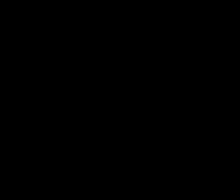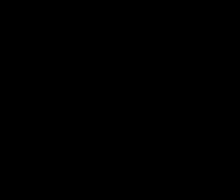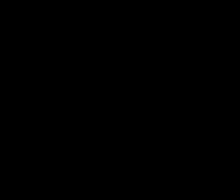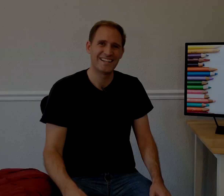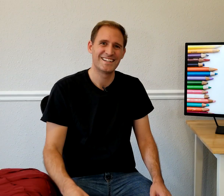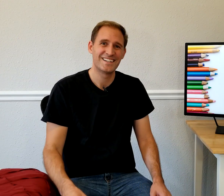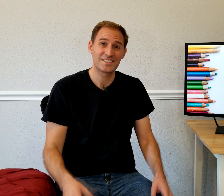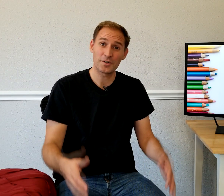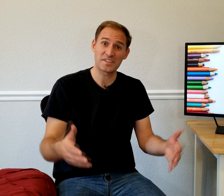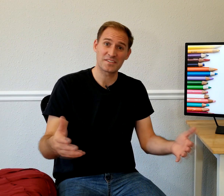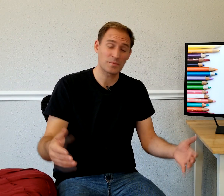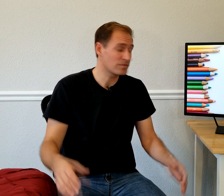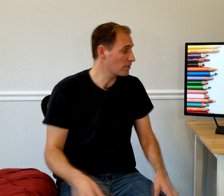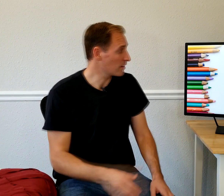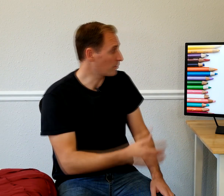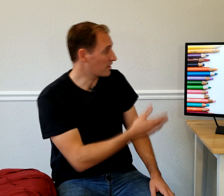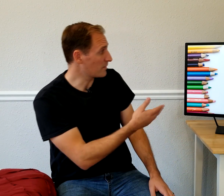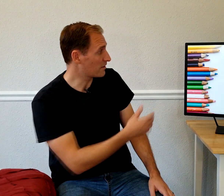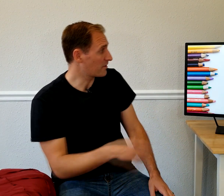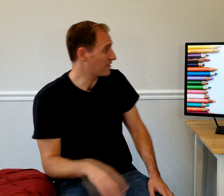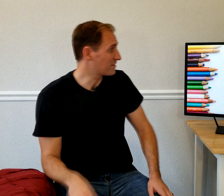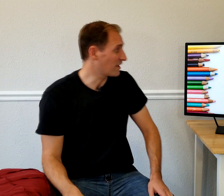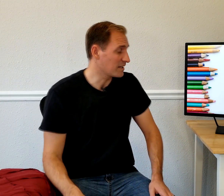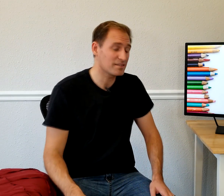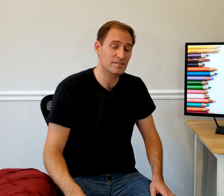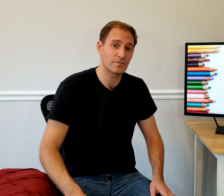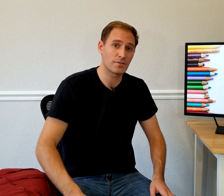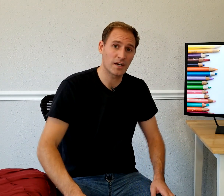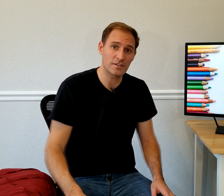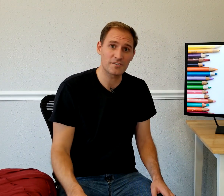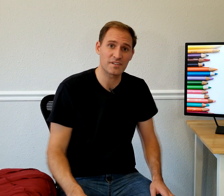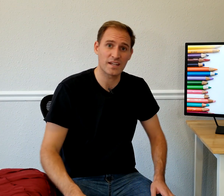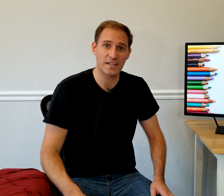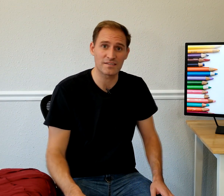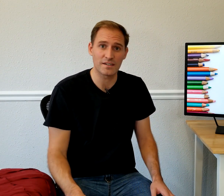So as I said before we're gonna be learning the signs to colors in ASL